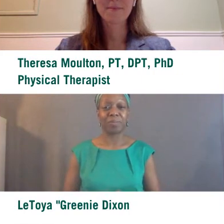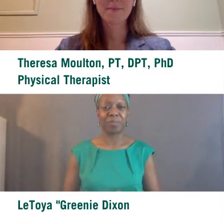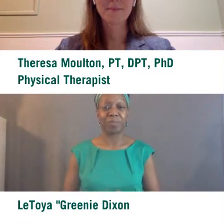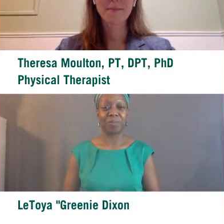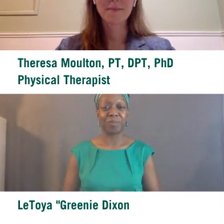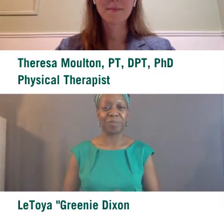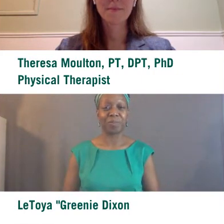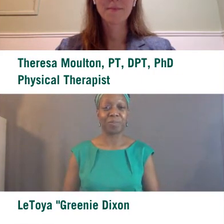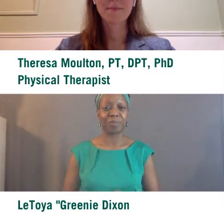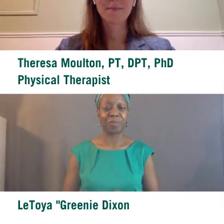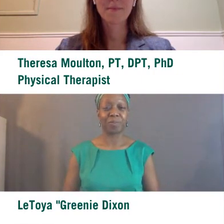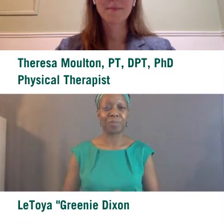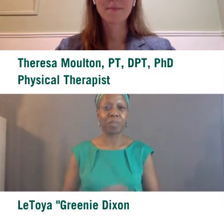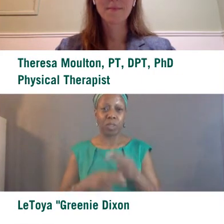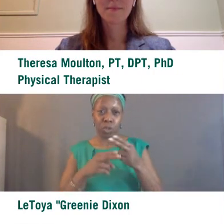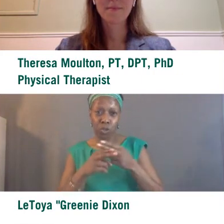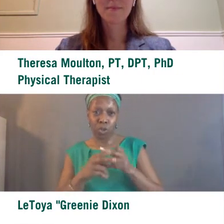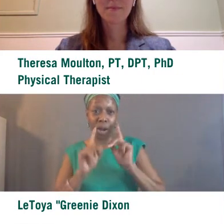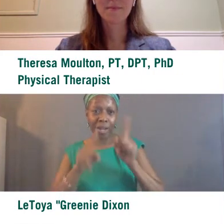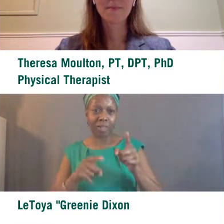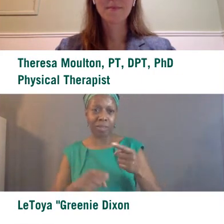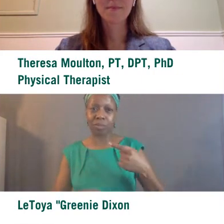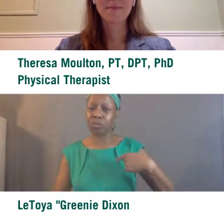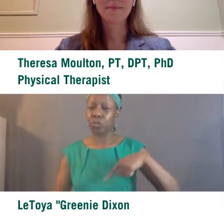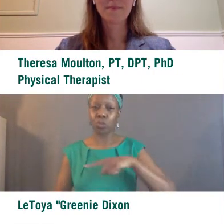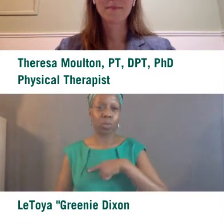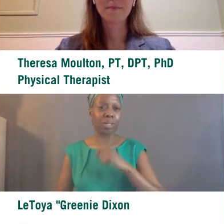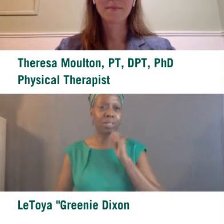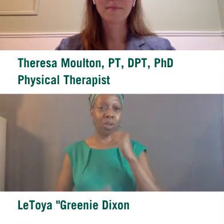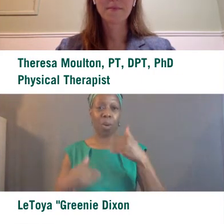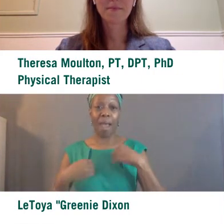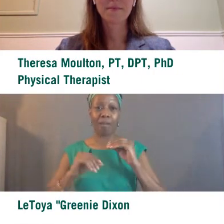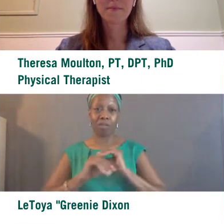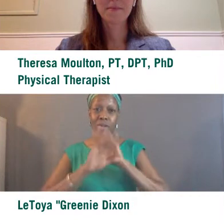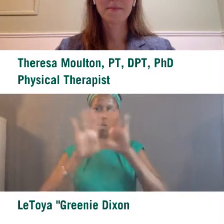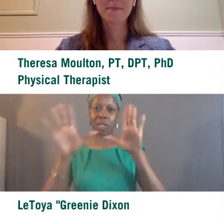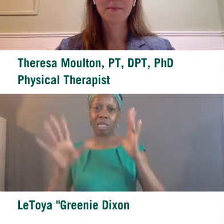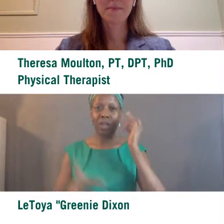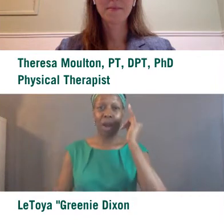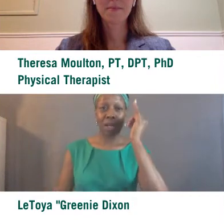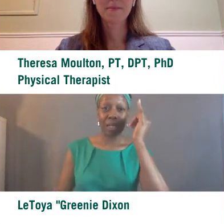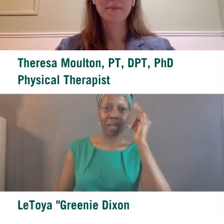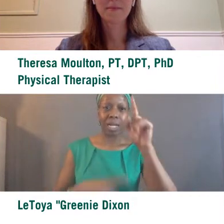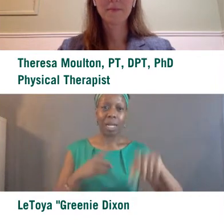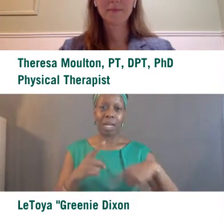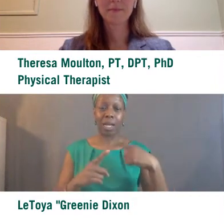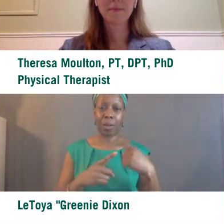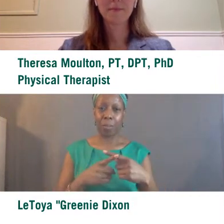The short answer is we don't have a clear idea. Of the level of the microscopic things,